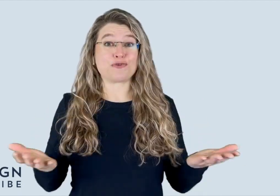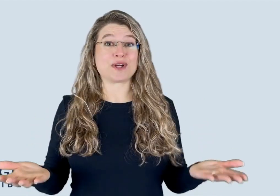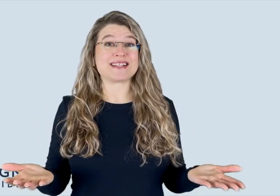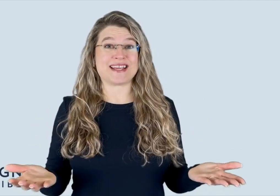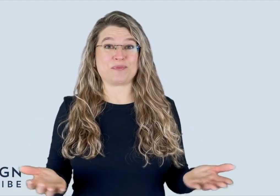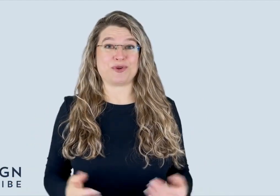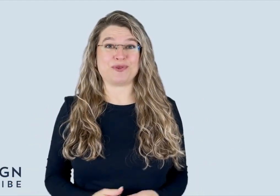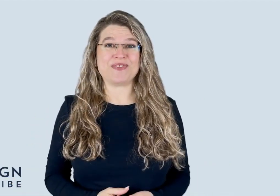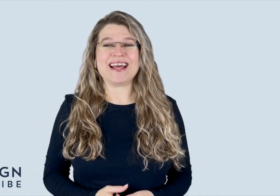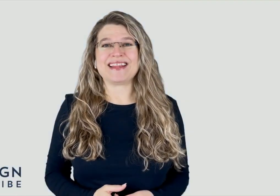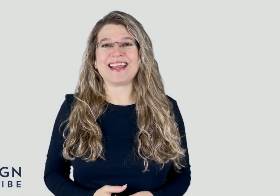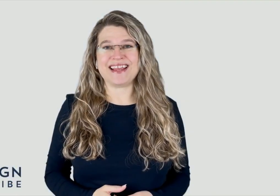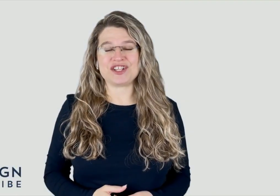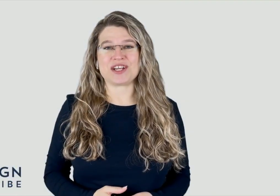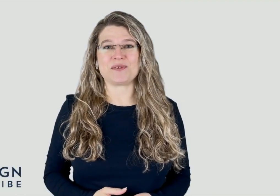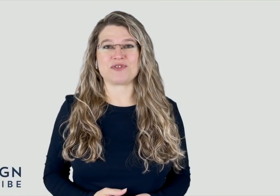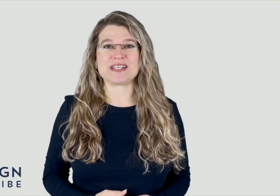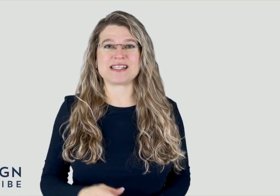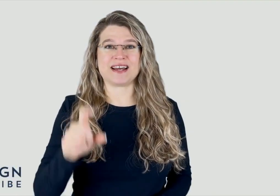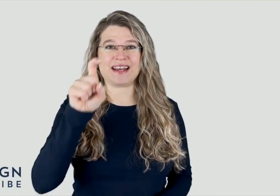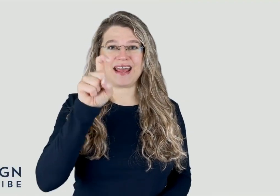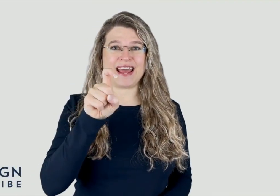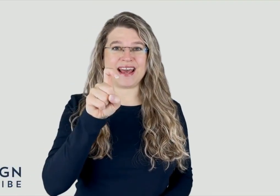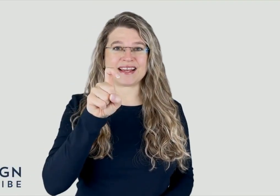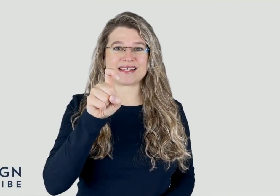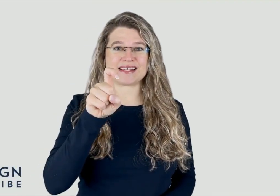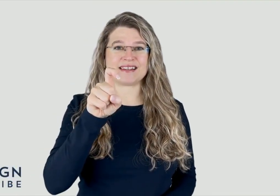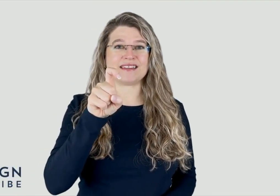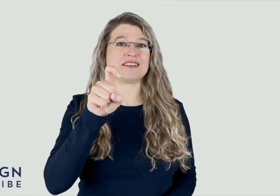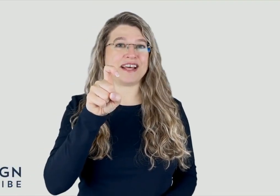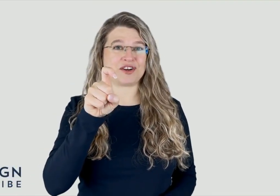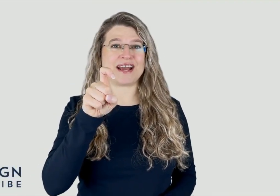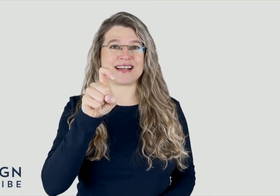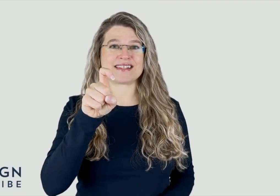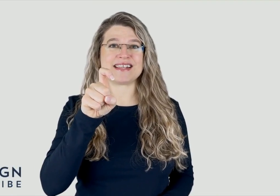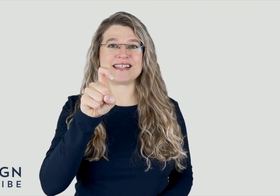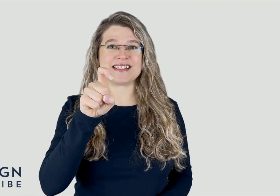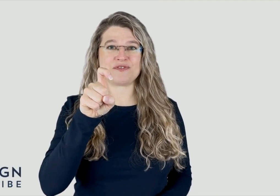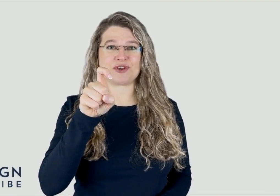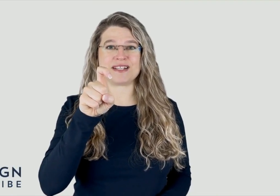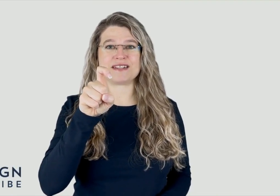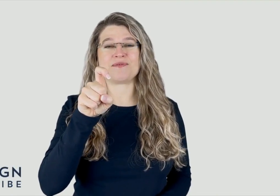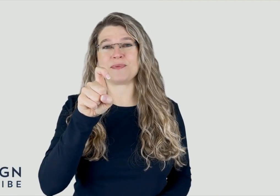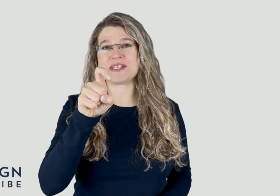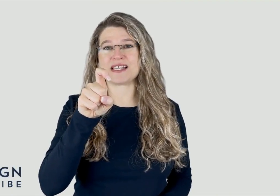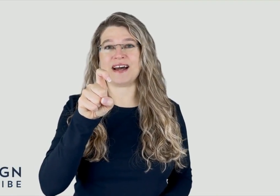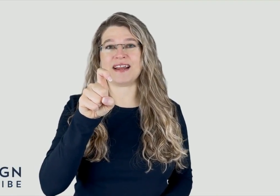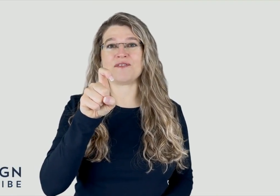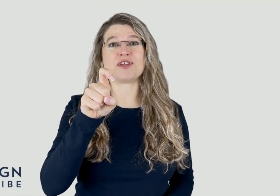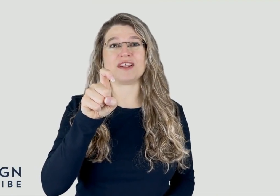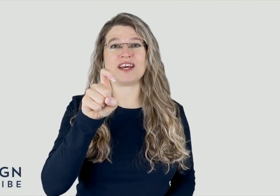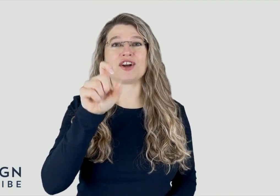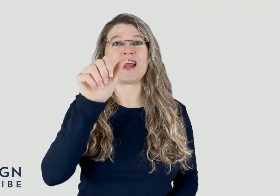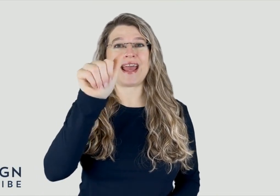For example, the hand shape for the sign x. The letter X is different from the sign for the letter